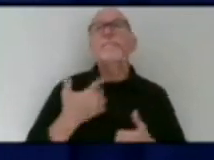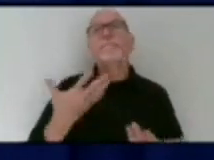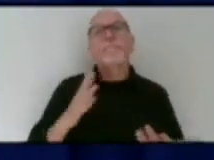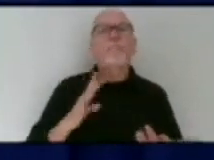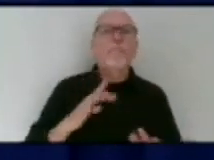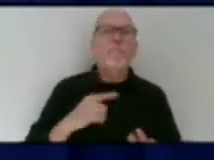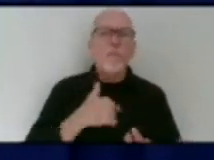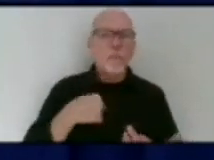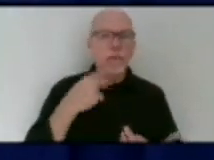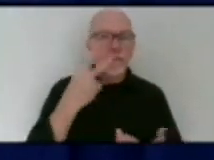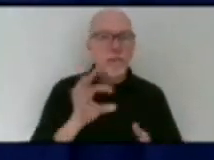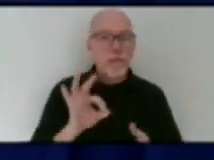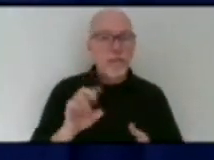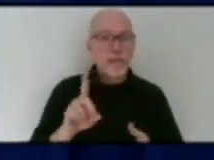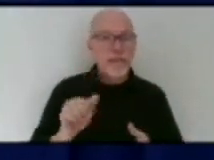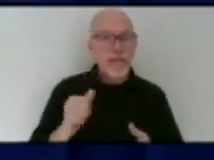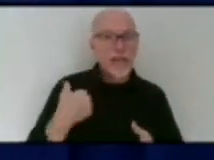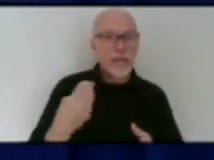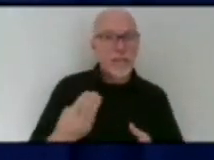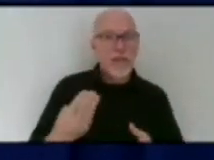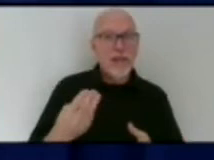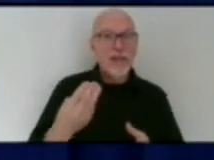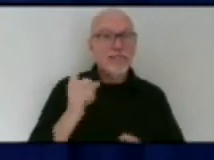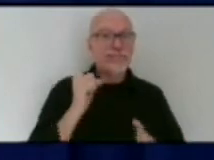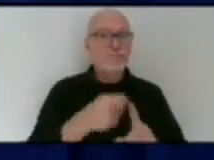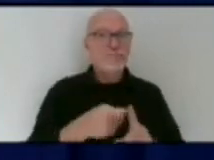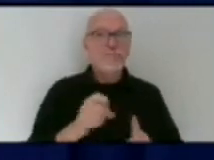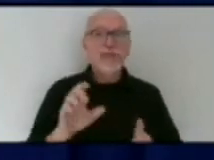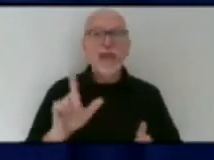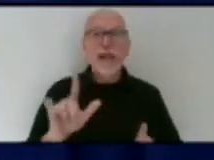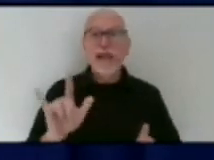FDA on Monday granted Eli Lilly an emergency use authorization for its